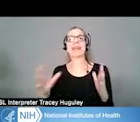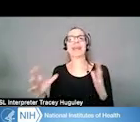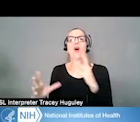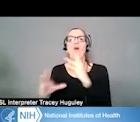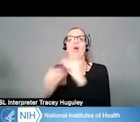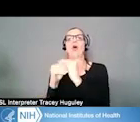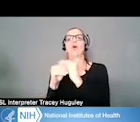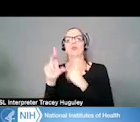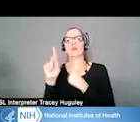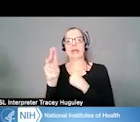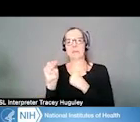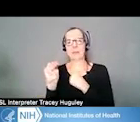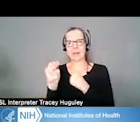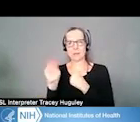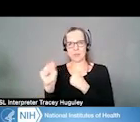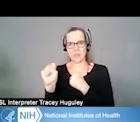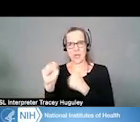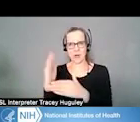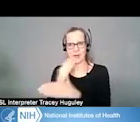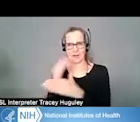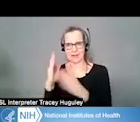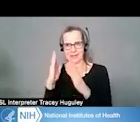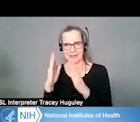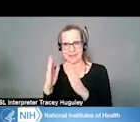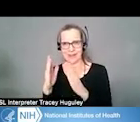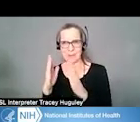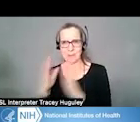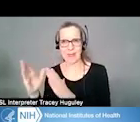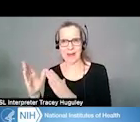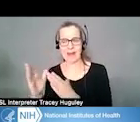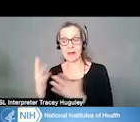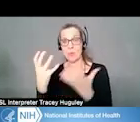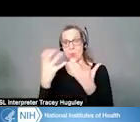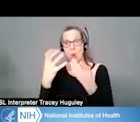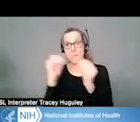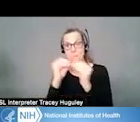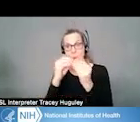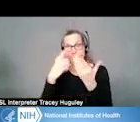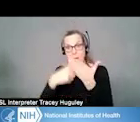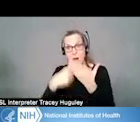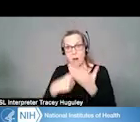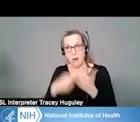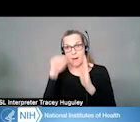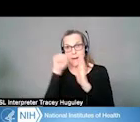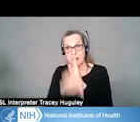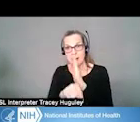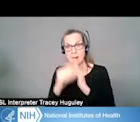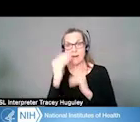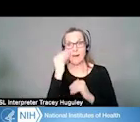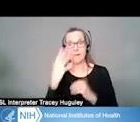And if you're interested in going into great detail about other NIH sharing policies, there will be a session focused on GDS